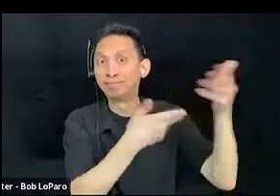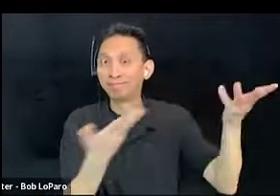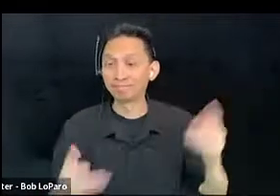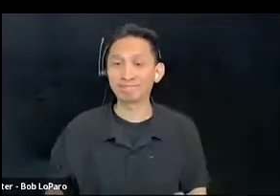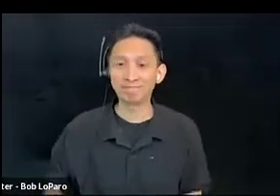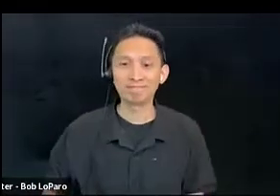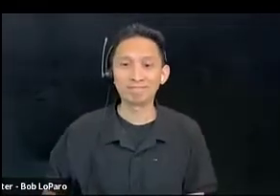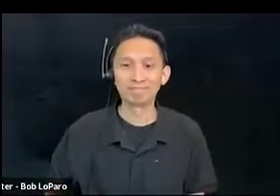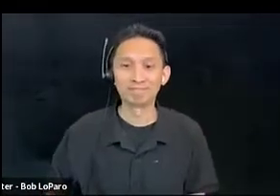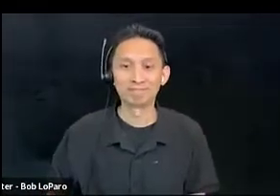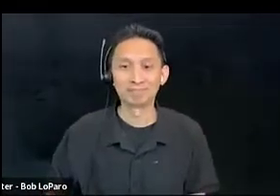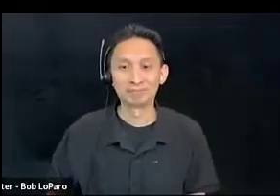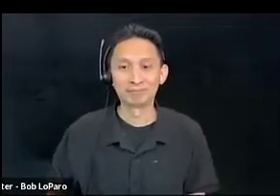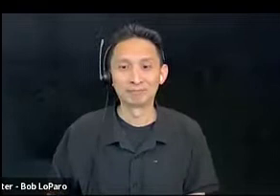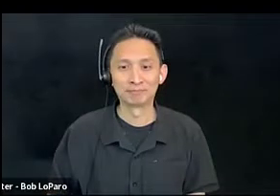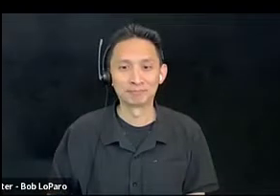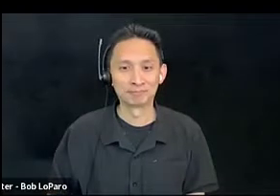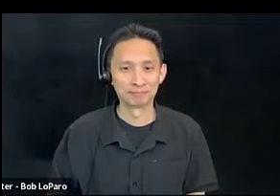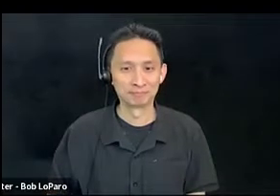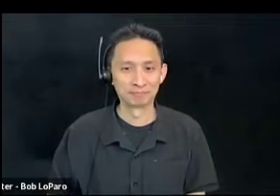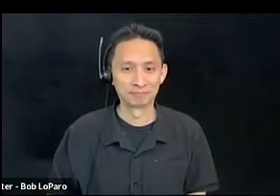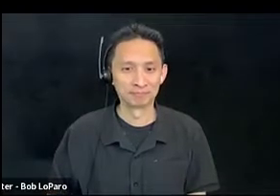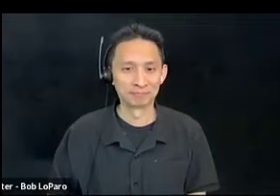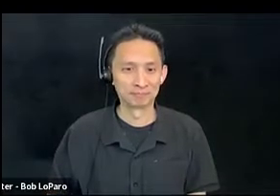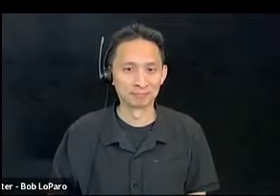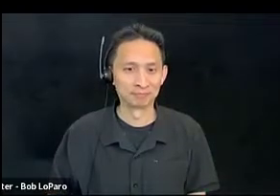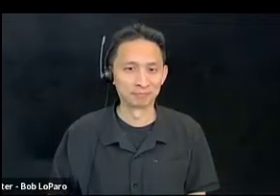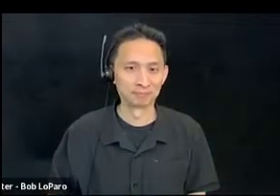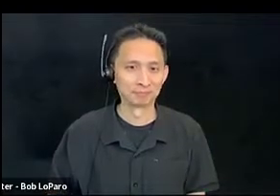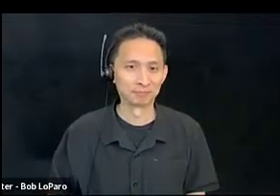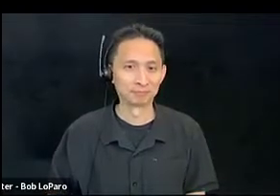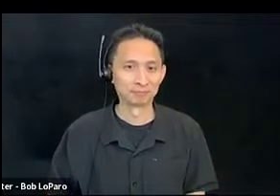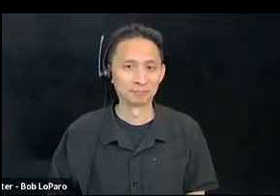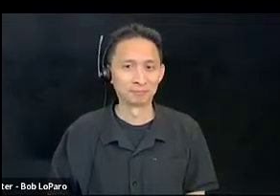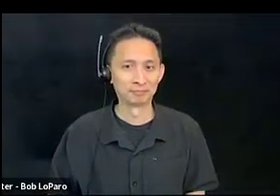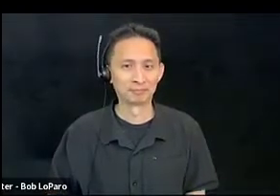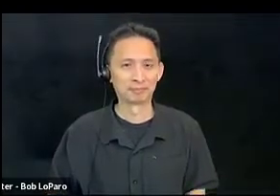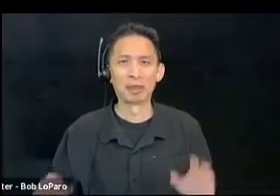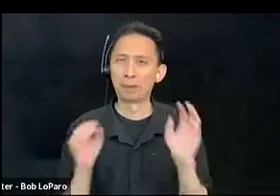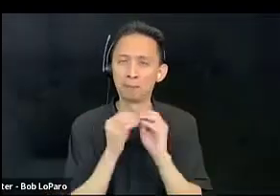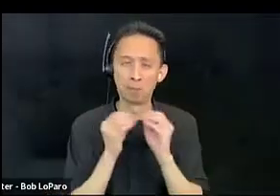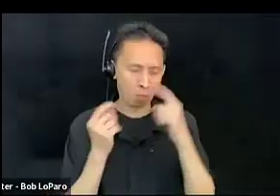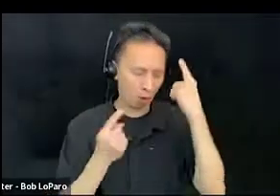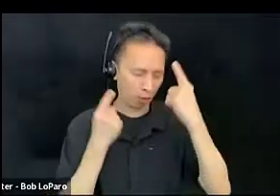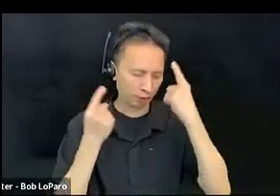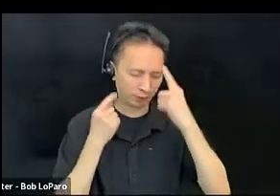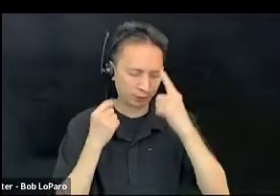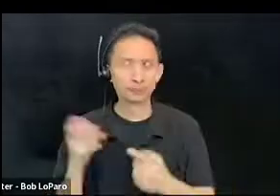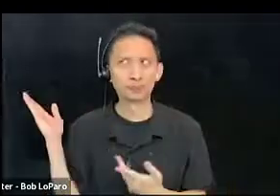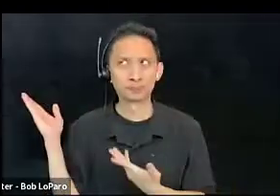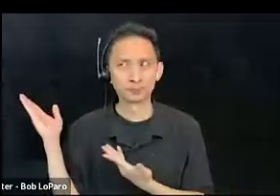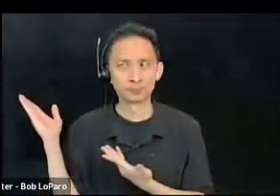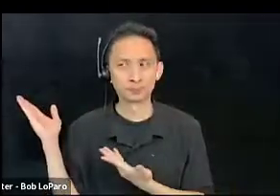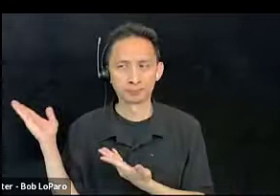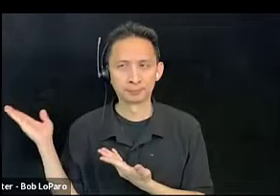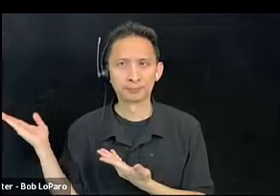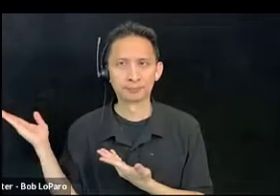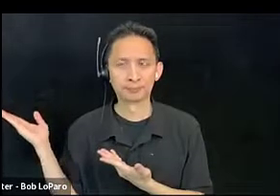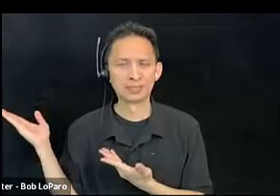So, just some thoughts around this, and this was sort of just me like thinking aloud a little bit about what's unique about